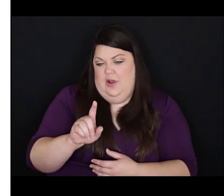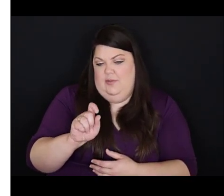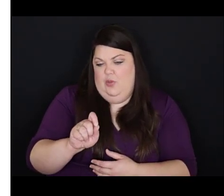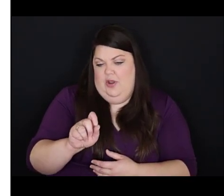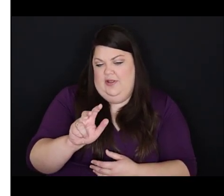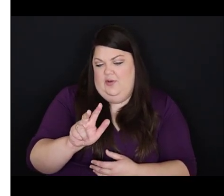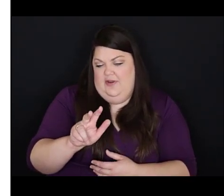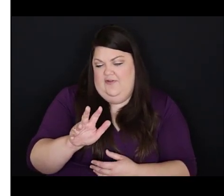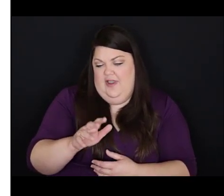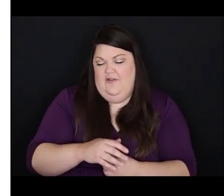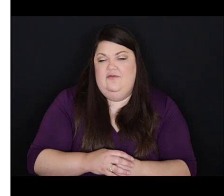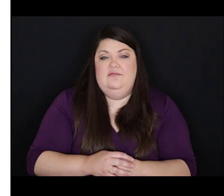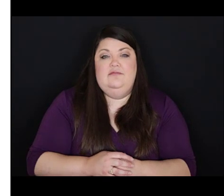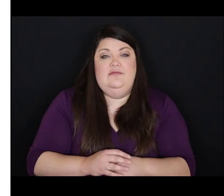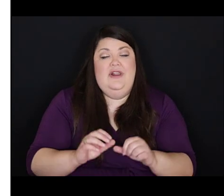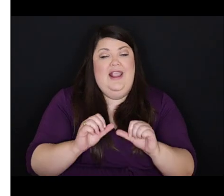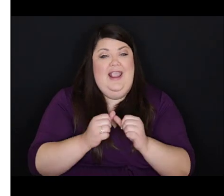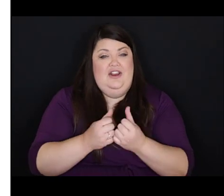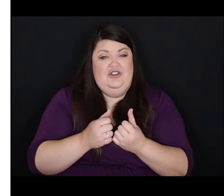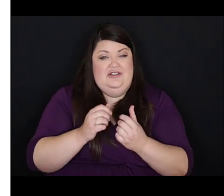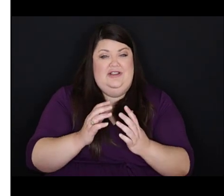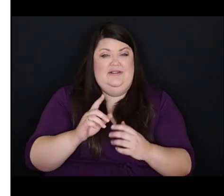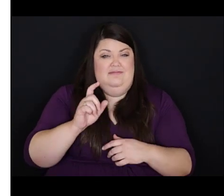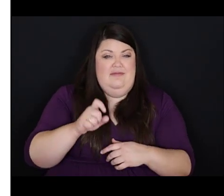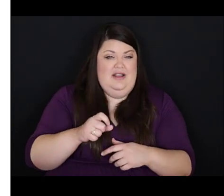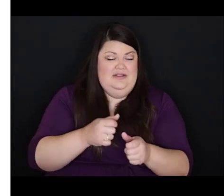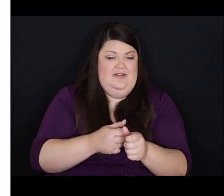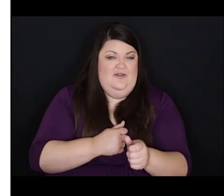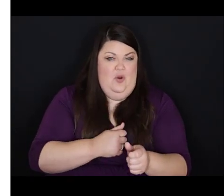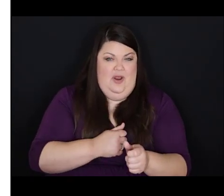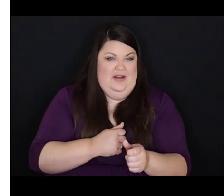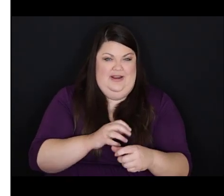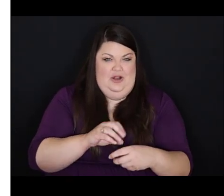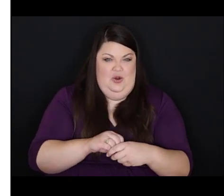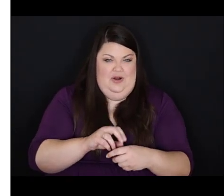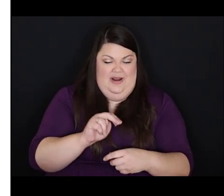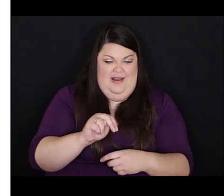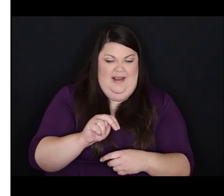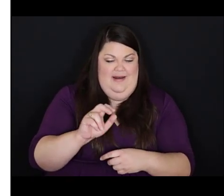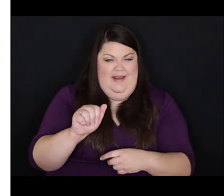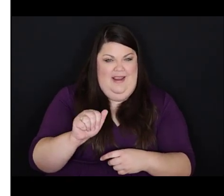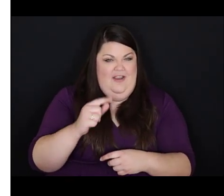Agencies must avoid including “not applicable” for any of the elements.